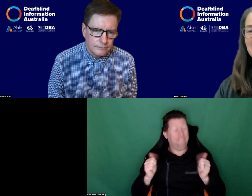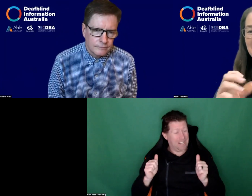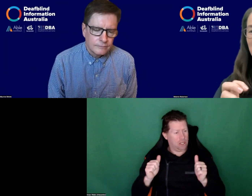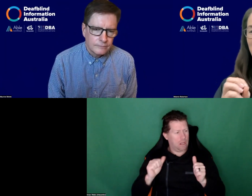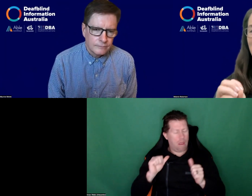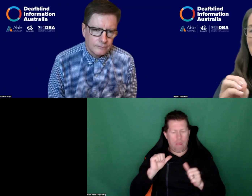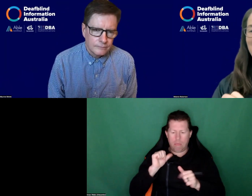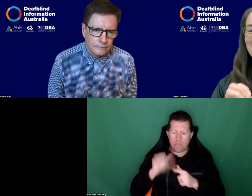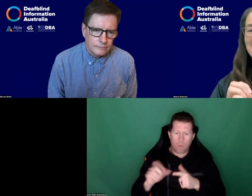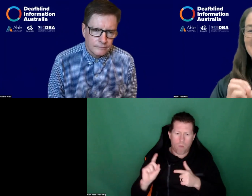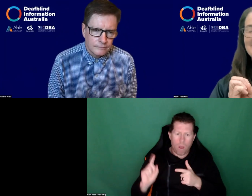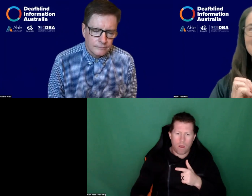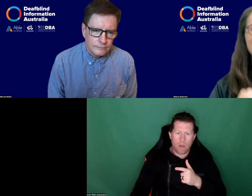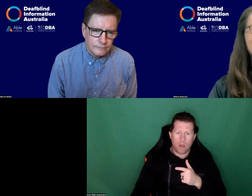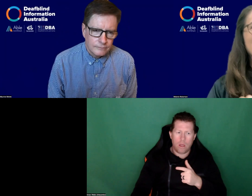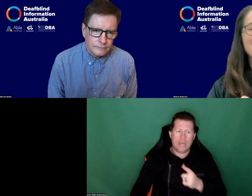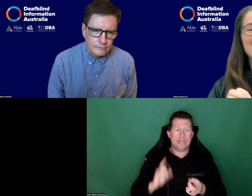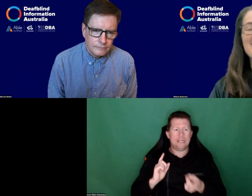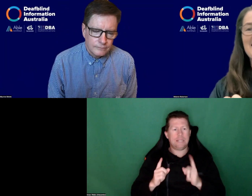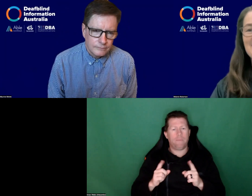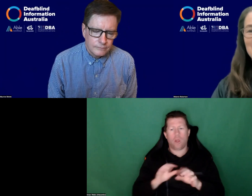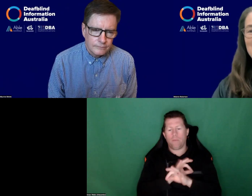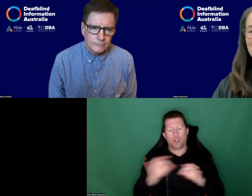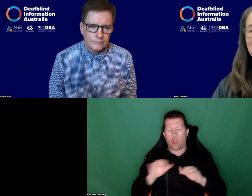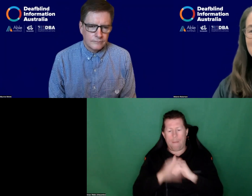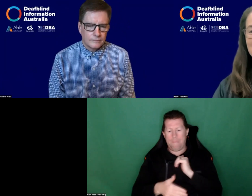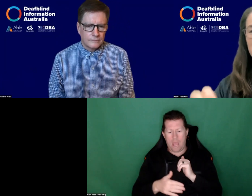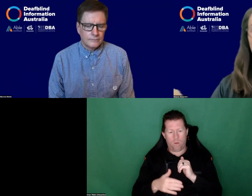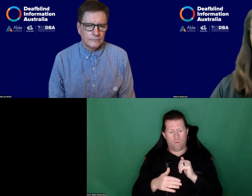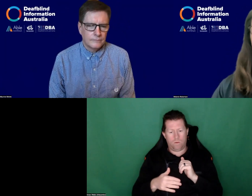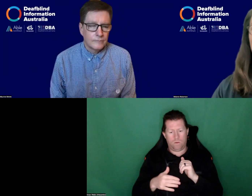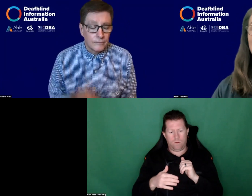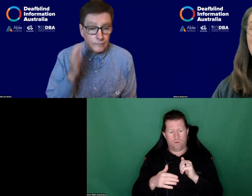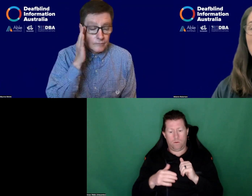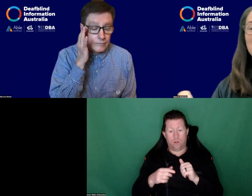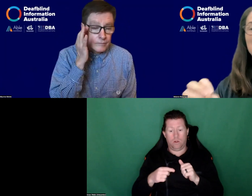Sometimes it's not about having an exact solution that you can take away now.